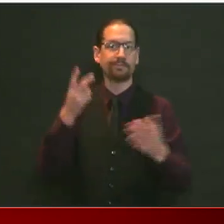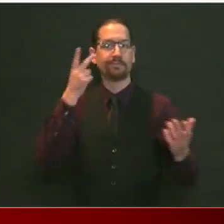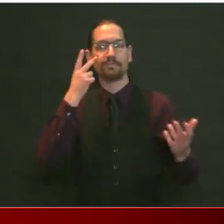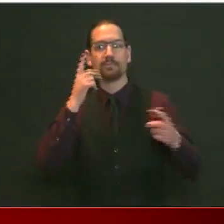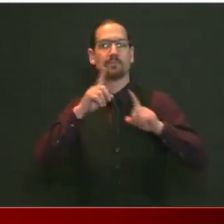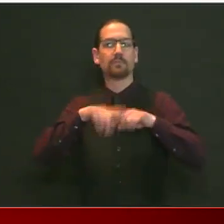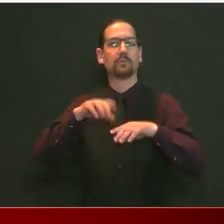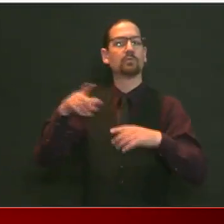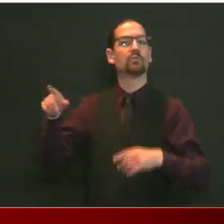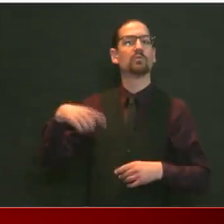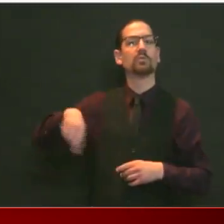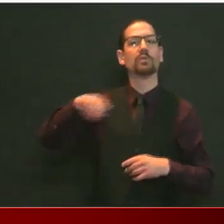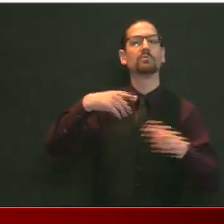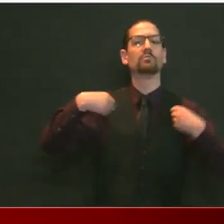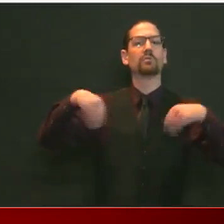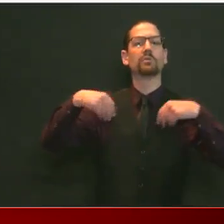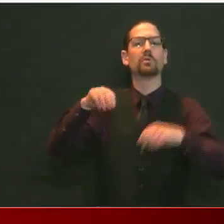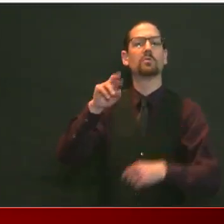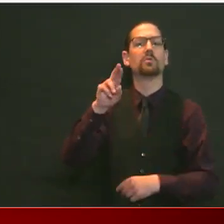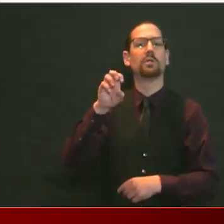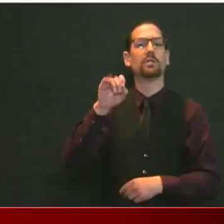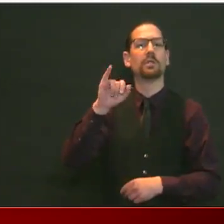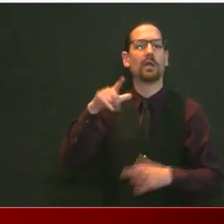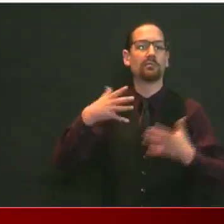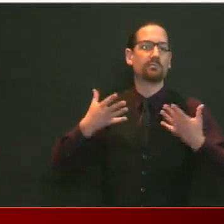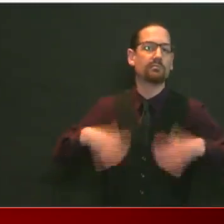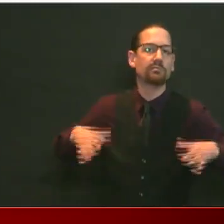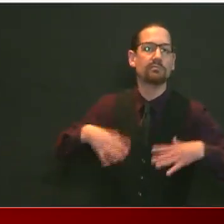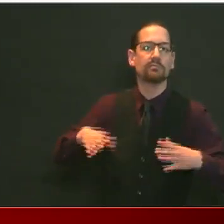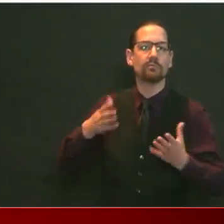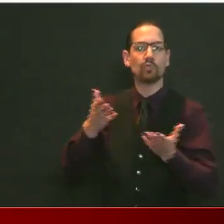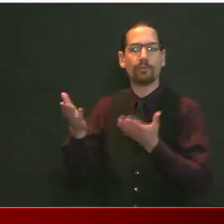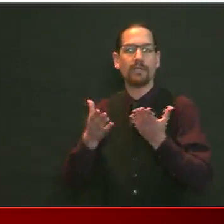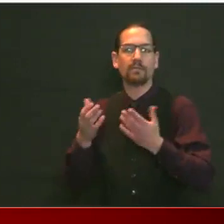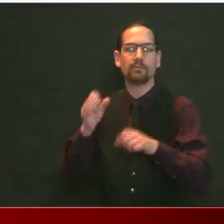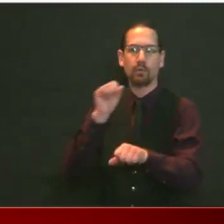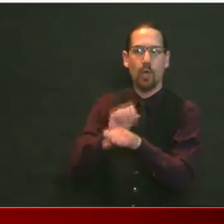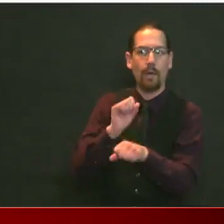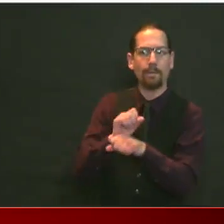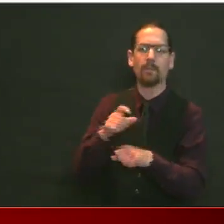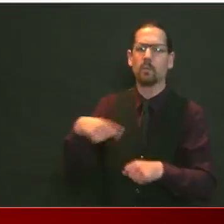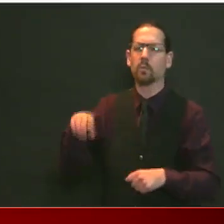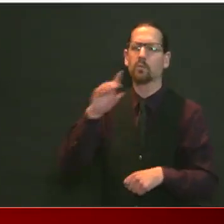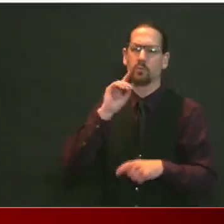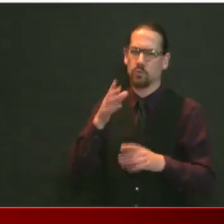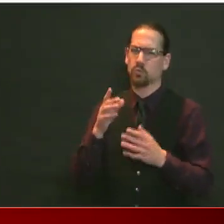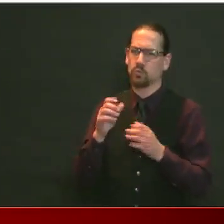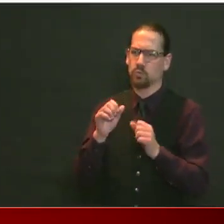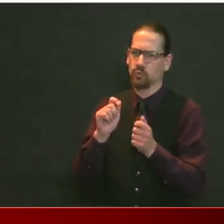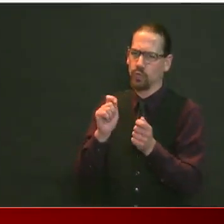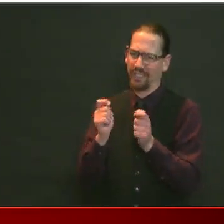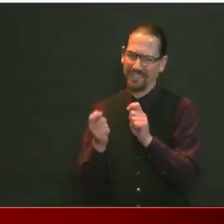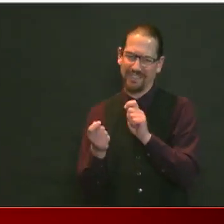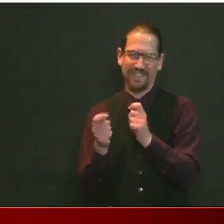A DIFFERENT JOB. THERE'S SOME INDUSTRIES, RETAIL IN PARTICULAR, SERVICE